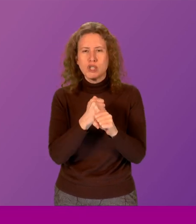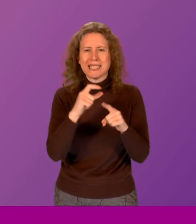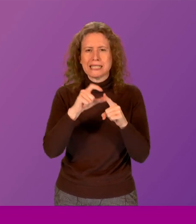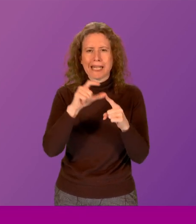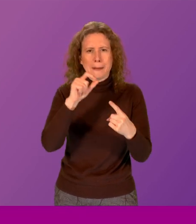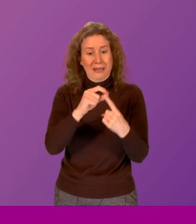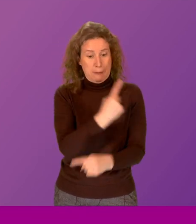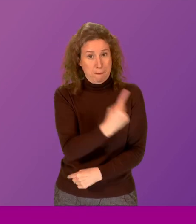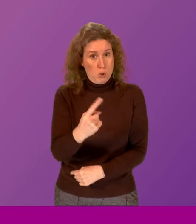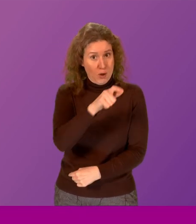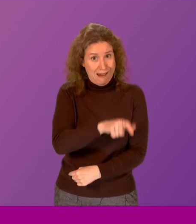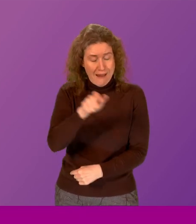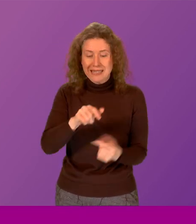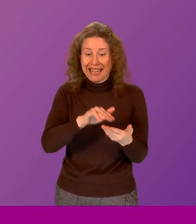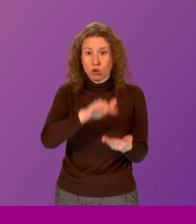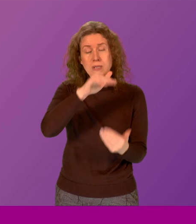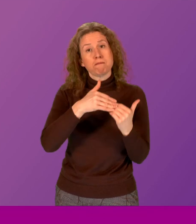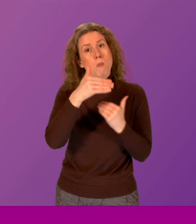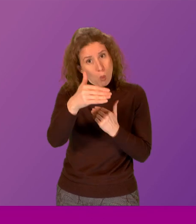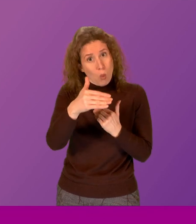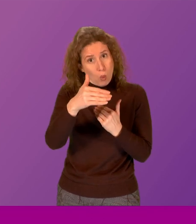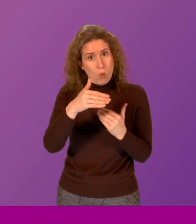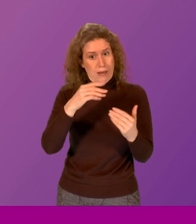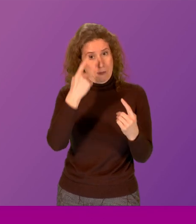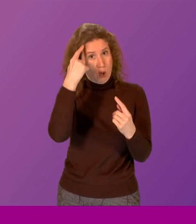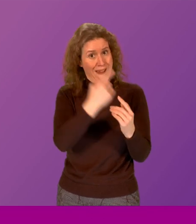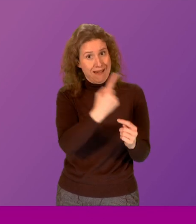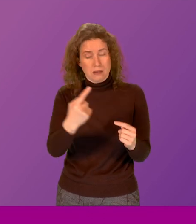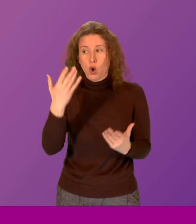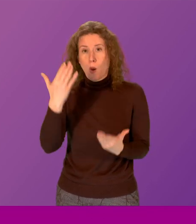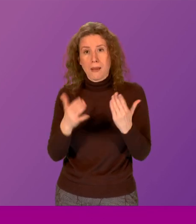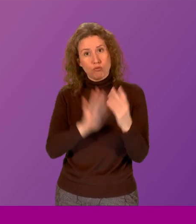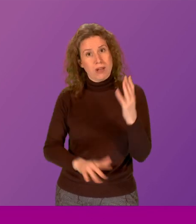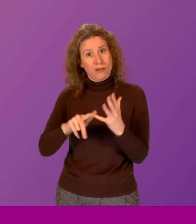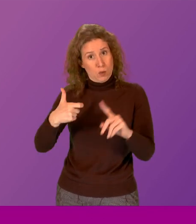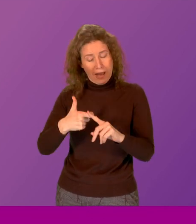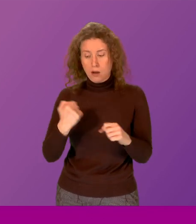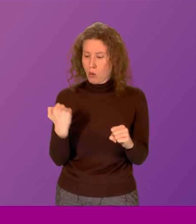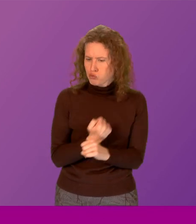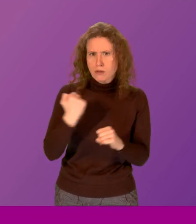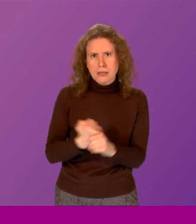has increased in Scotland at a greater rate than in the UK. Productivity has increased at a greater